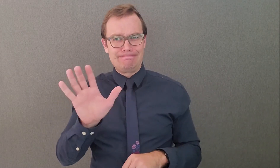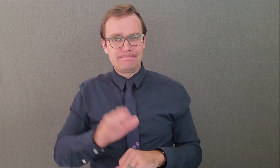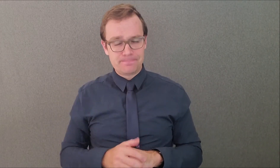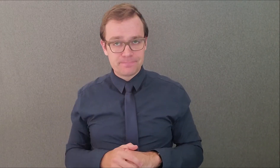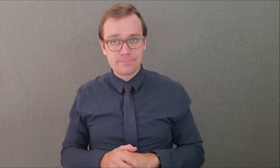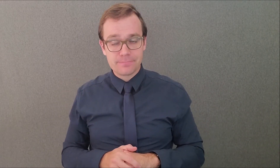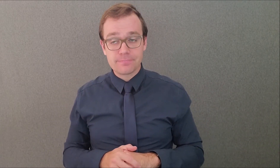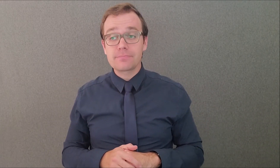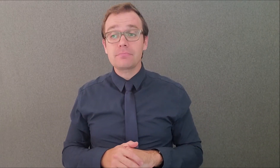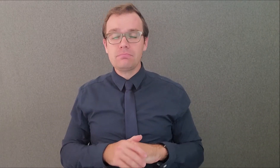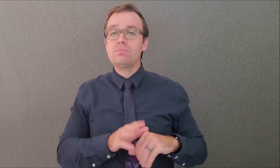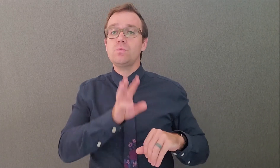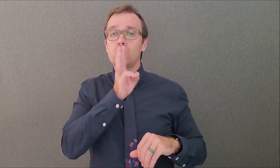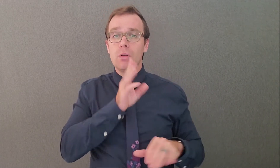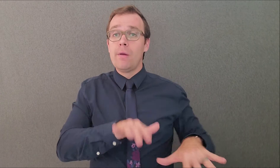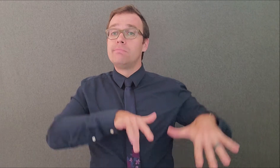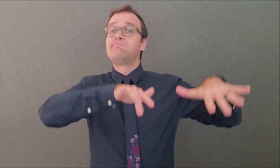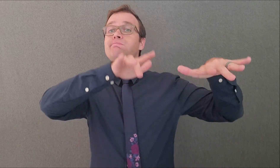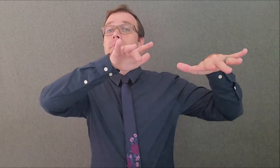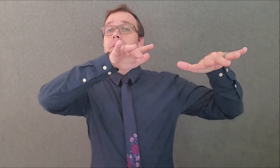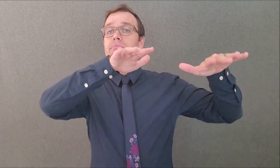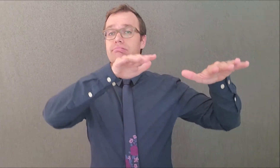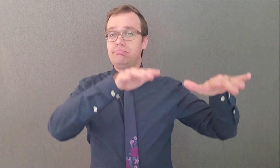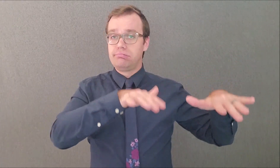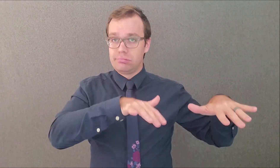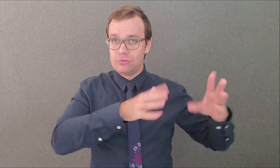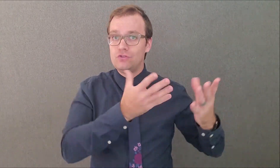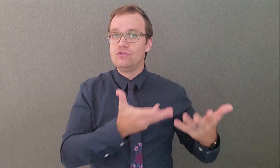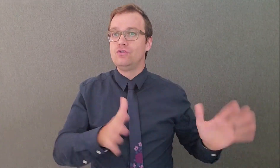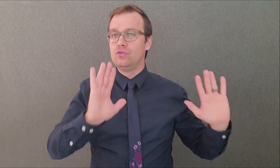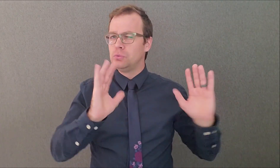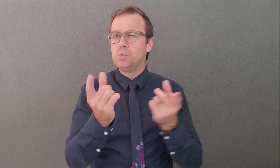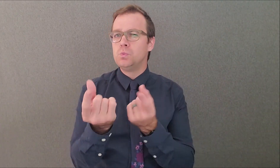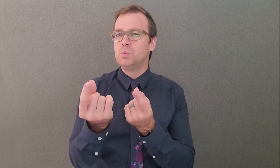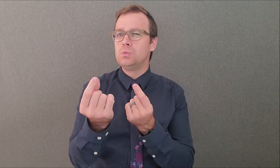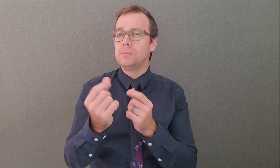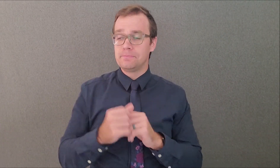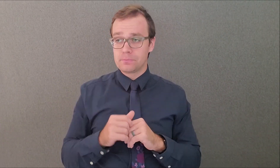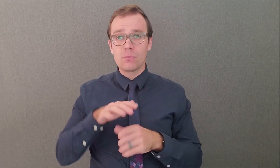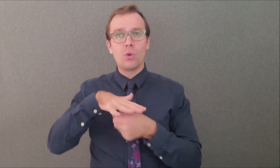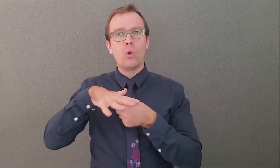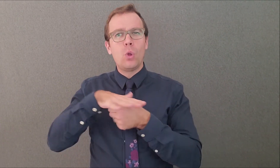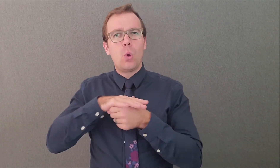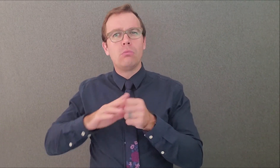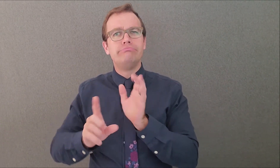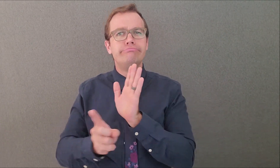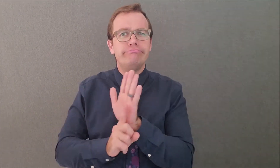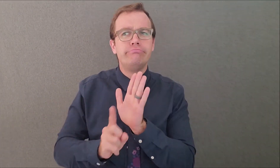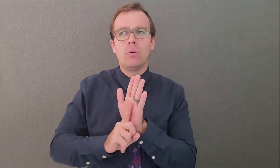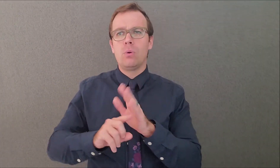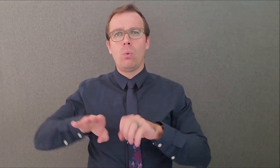After a flood. Use local alerts and warning systems to get information